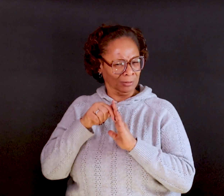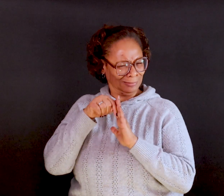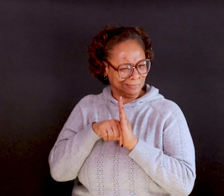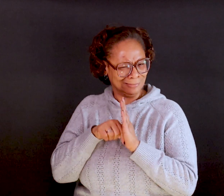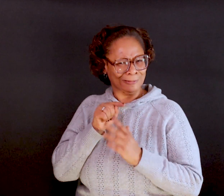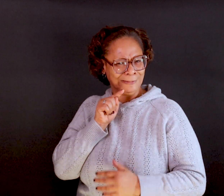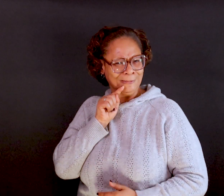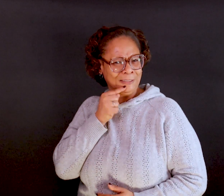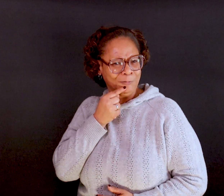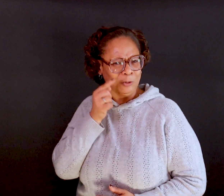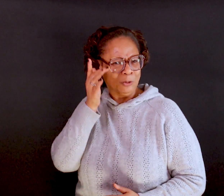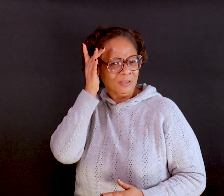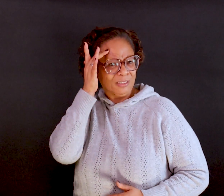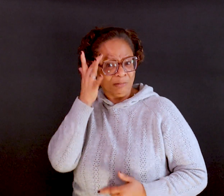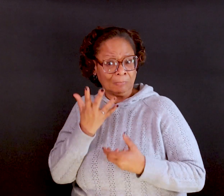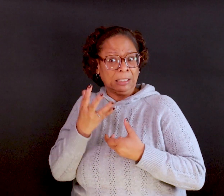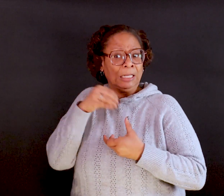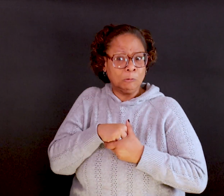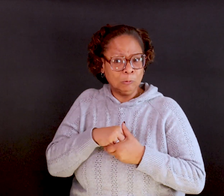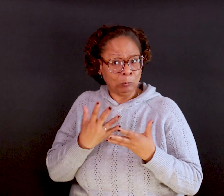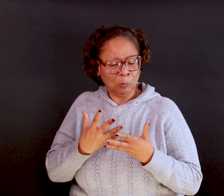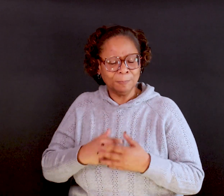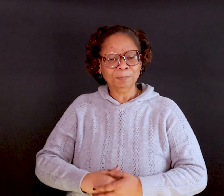Symptoms of more severe disease include: